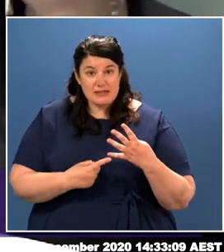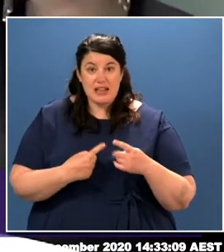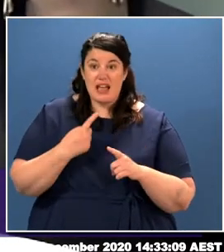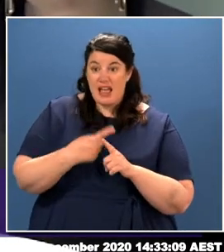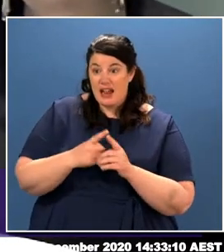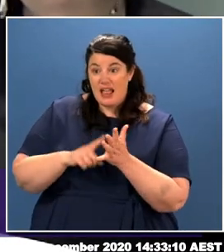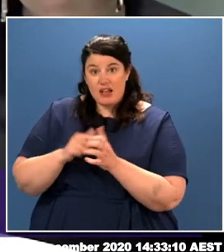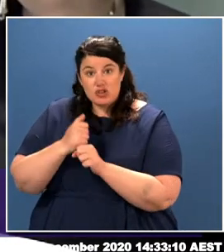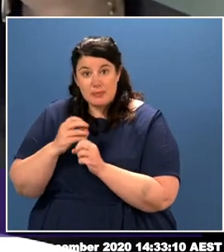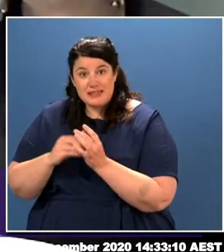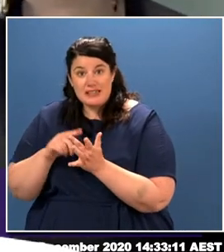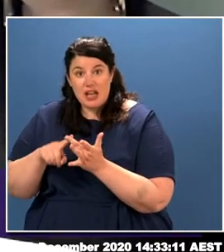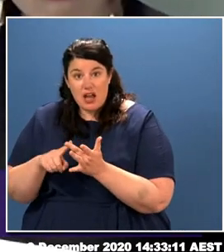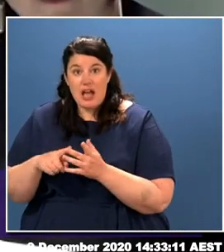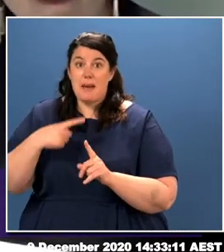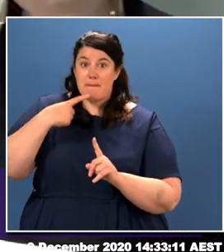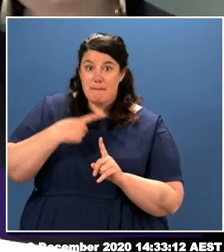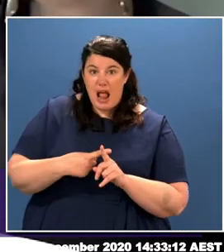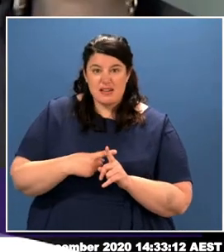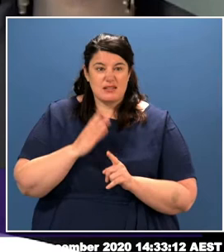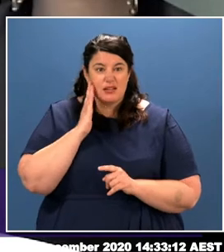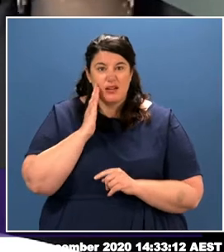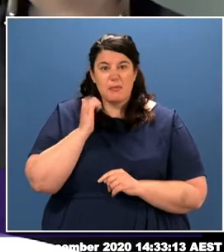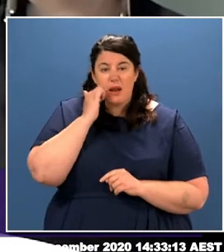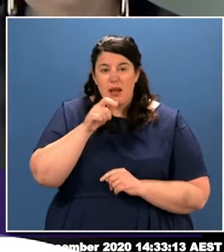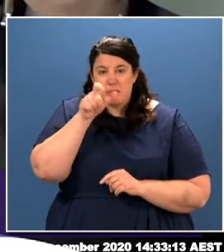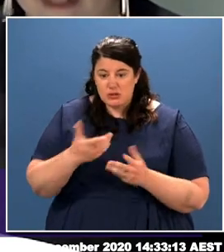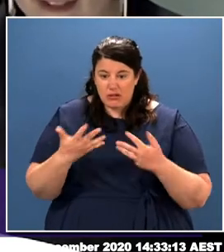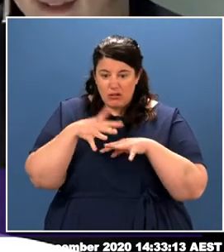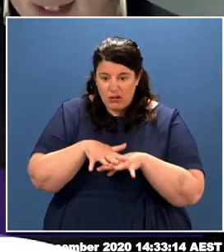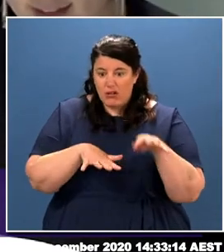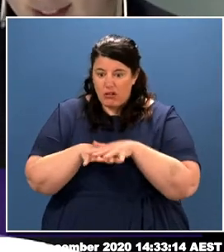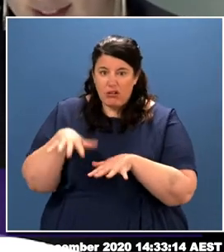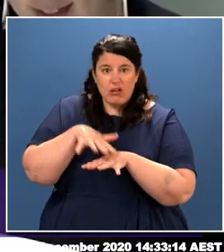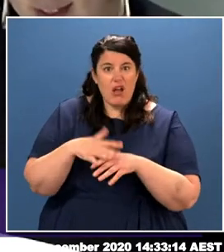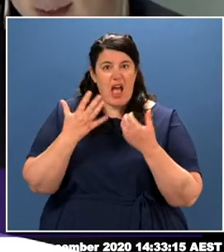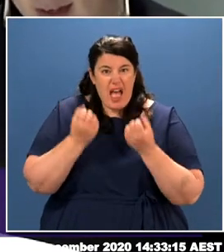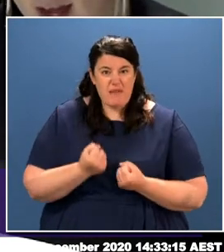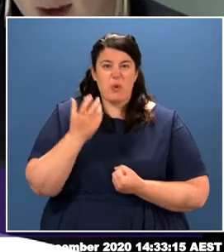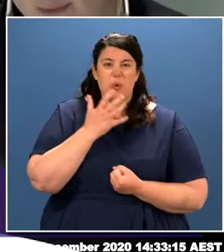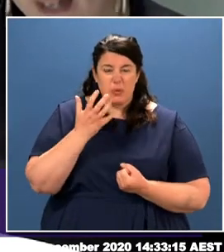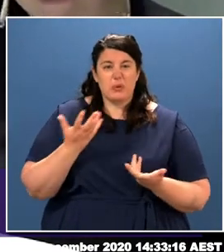who is also a person of color. So there are so many different variances and things to consider, but I guess